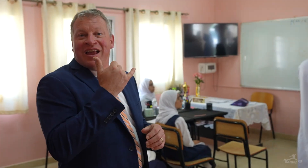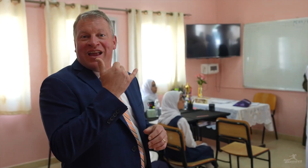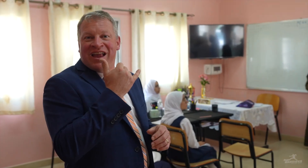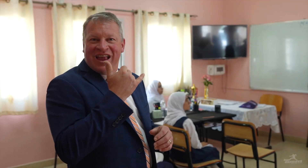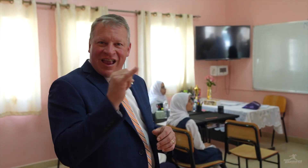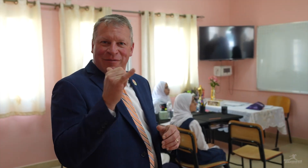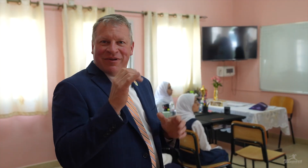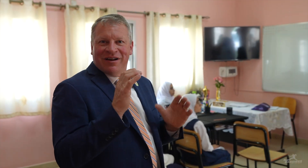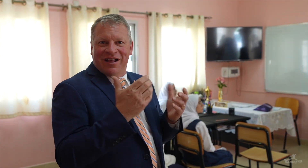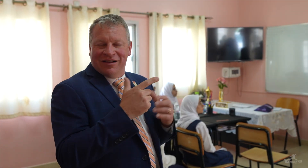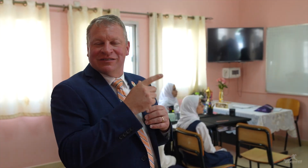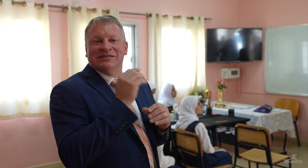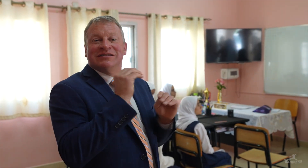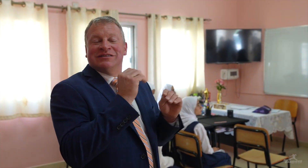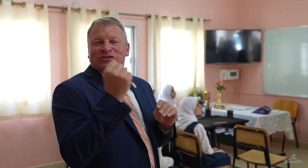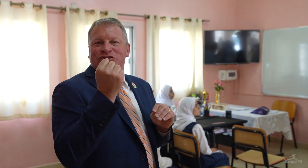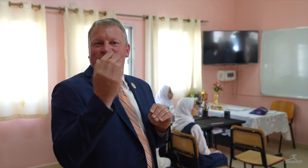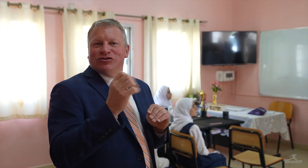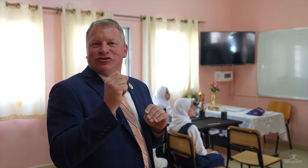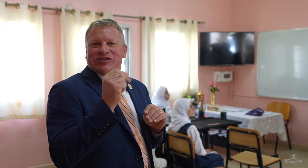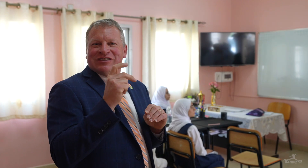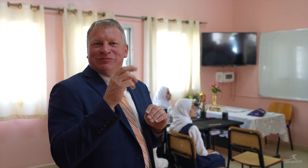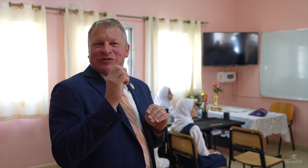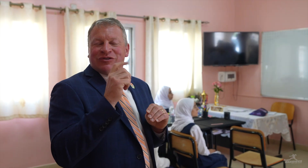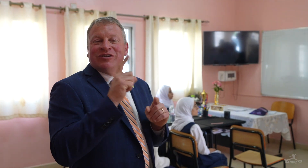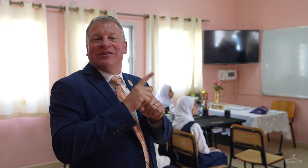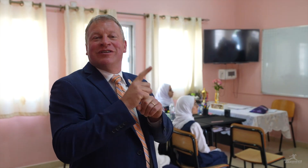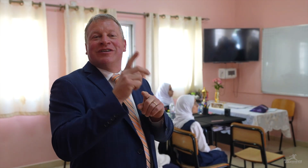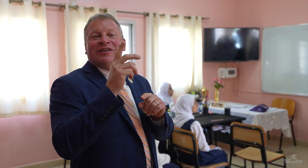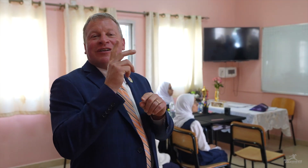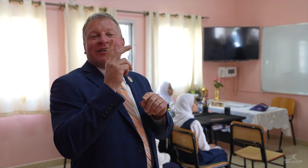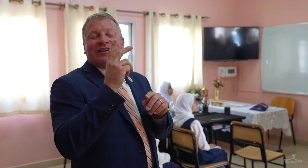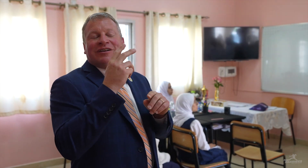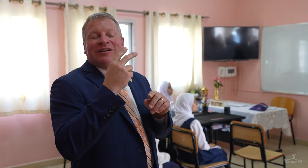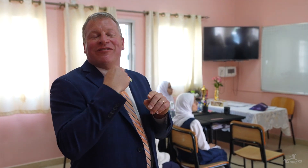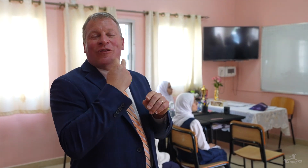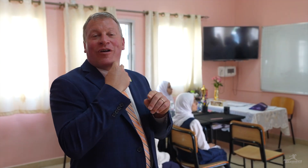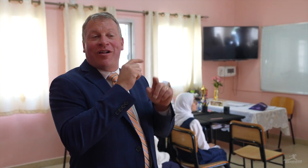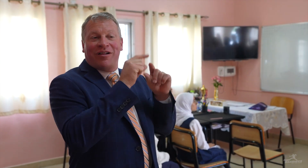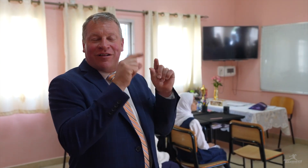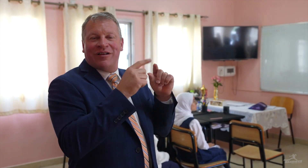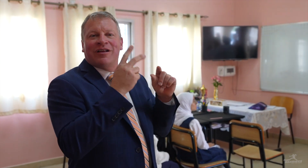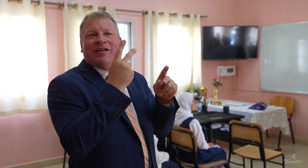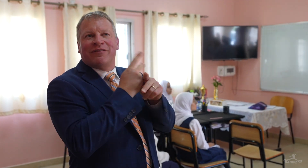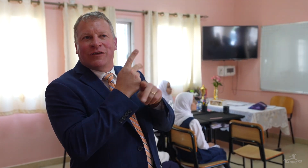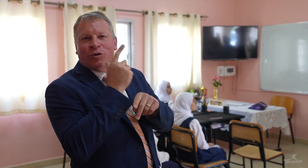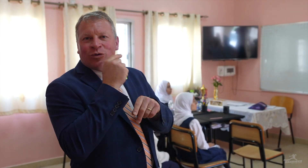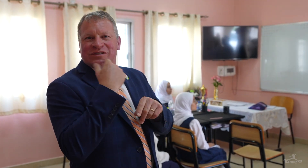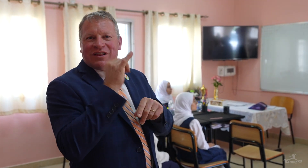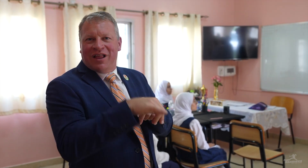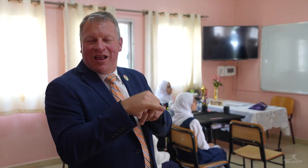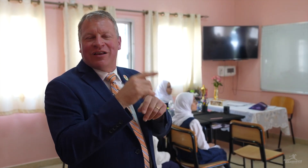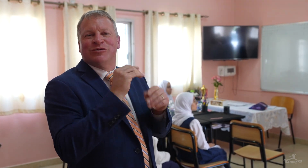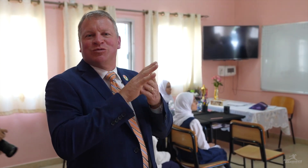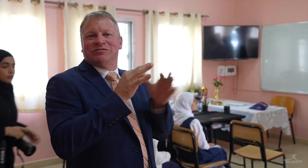This Arabic class teaches Shakespeare, so they’ll use voices and figure out how something is said,